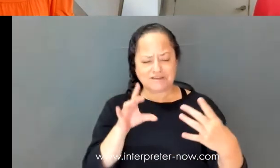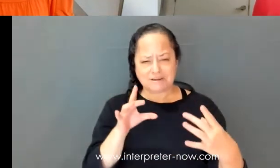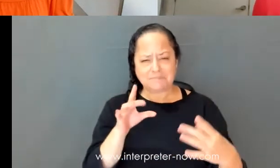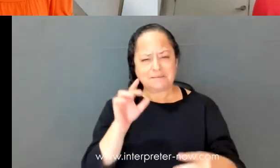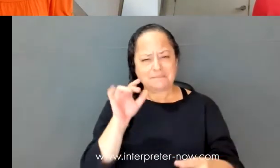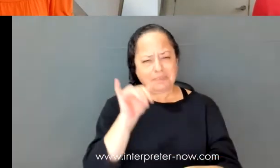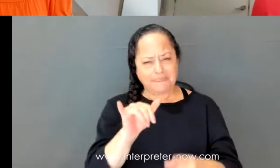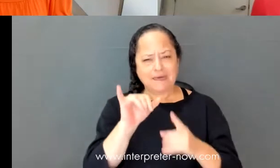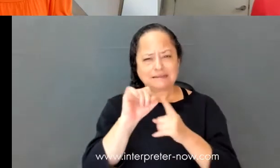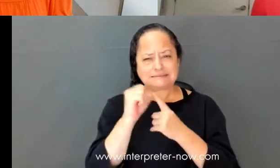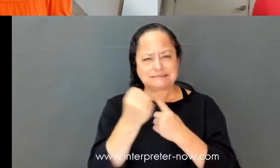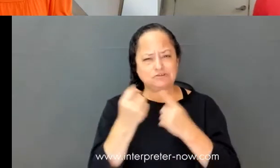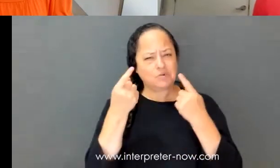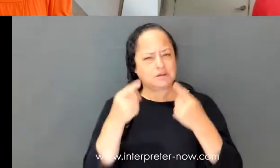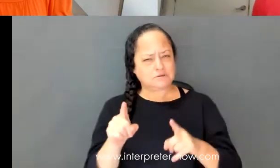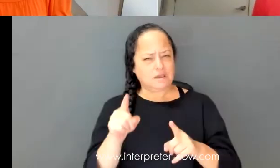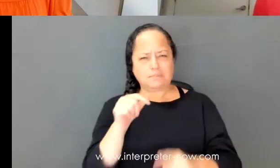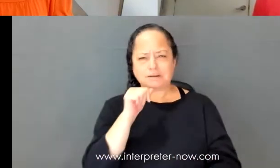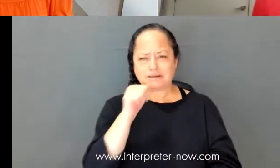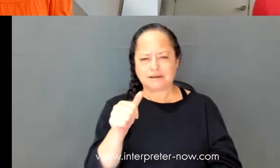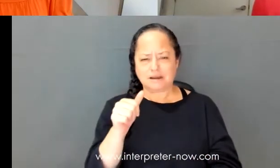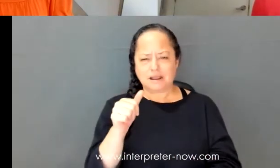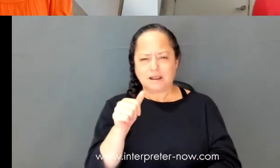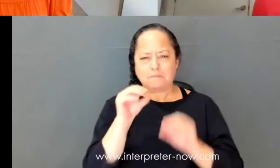happened, and it really put me in a tough place.